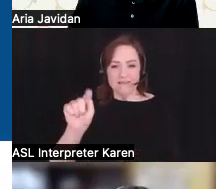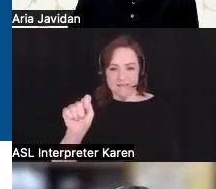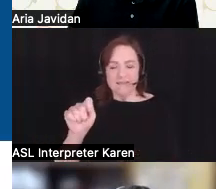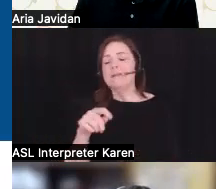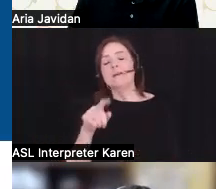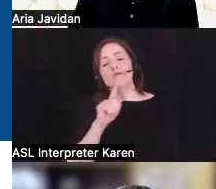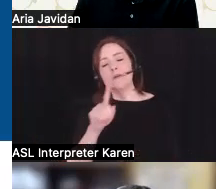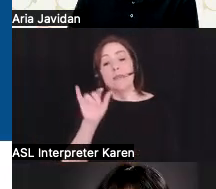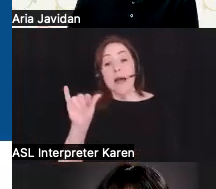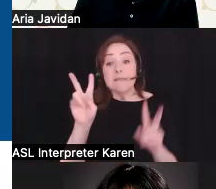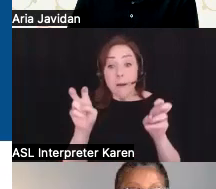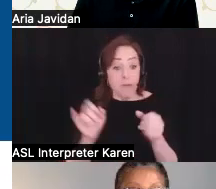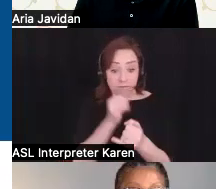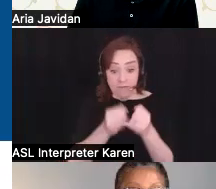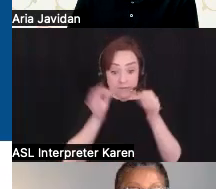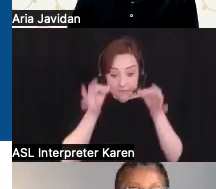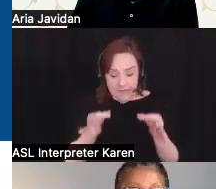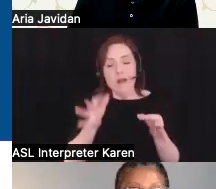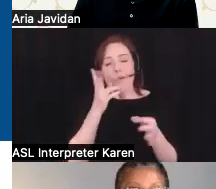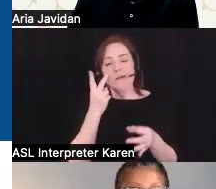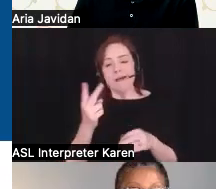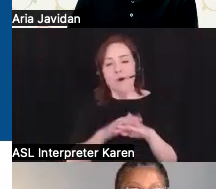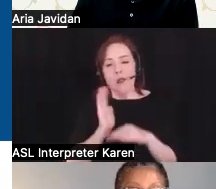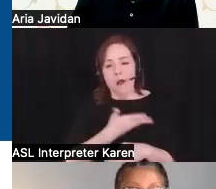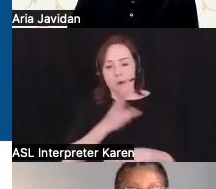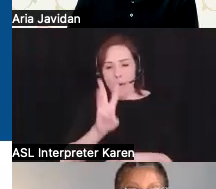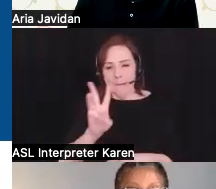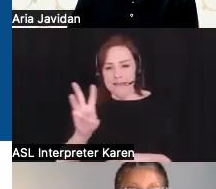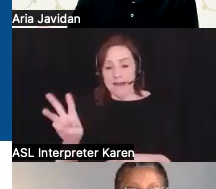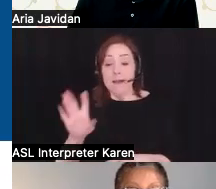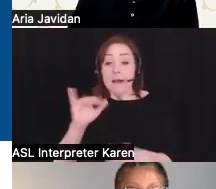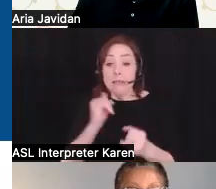is finalized. and then lastly we do ask that you take a few short minutes to complete the